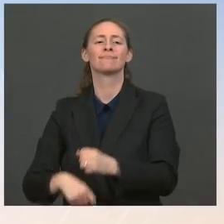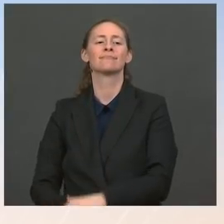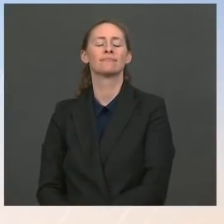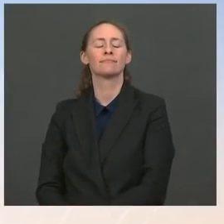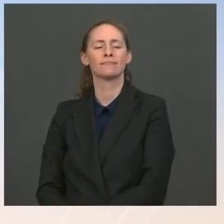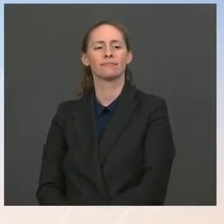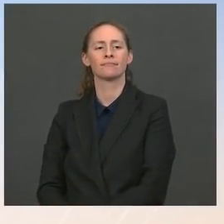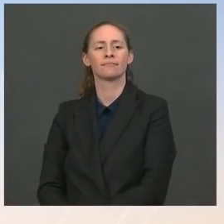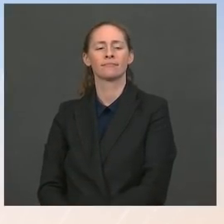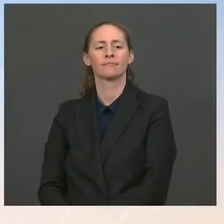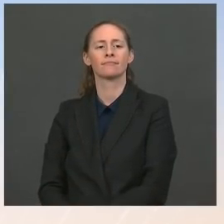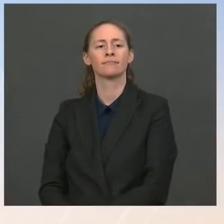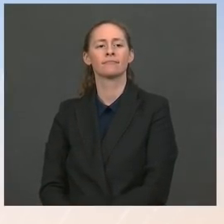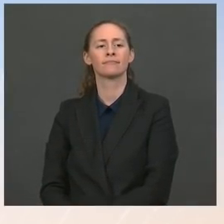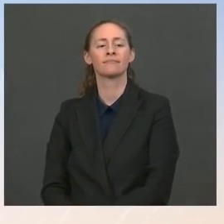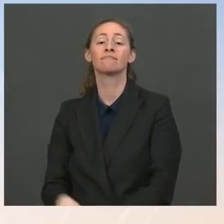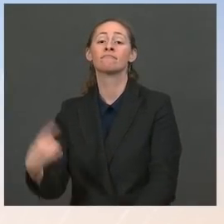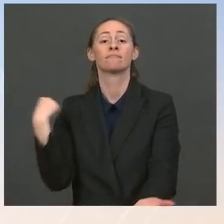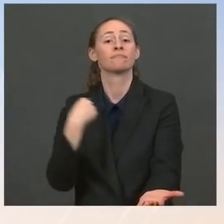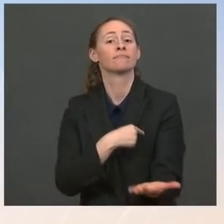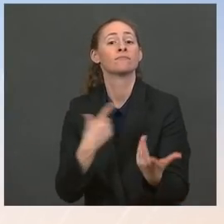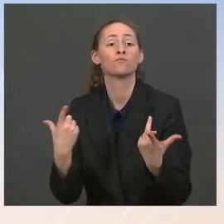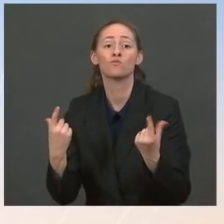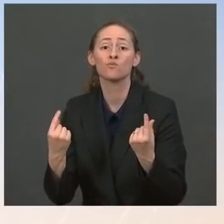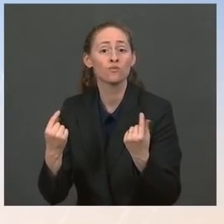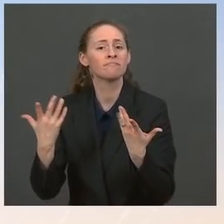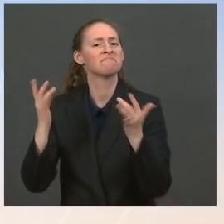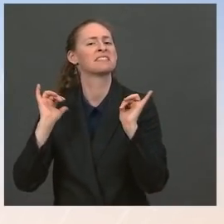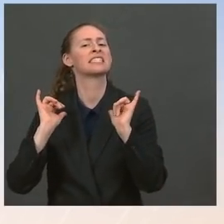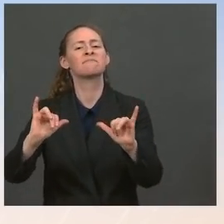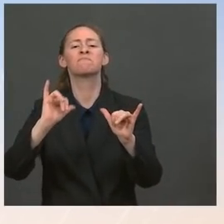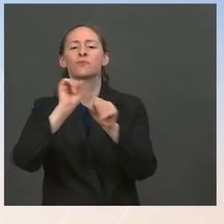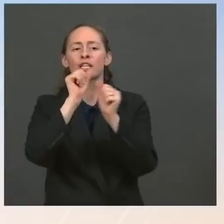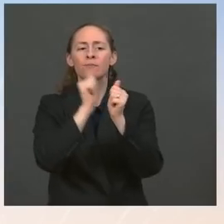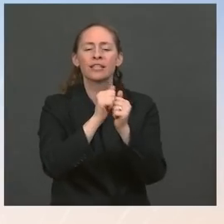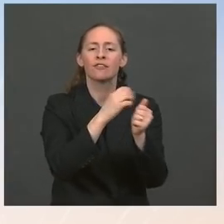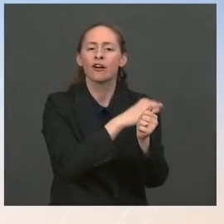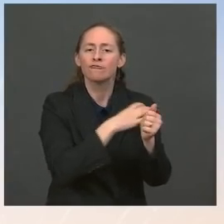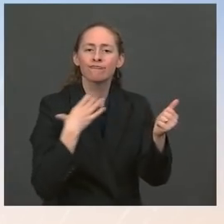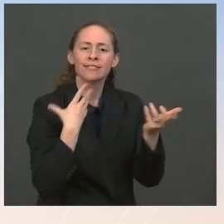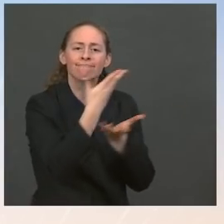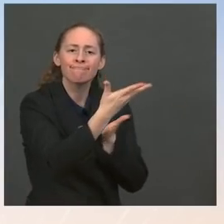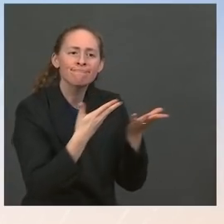we're going to continue to work with Congress. We're going to continue to work with the Speaker. We're going to continue to work with Leader Schumer